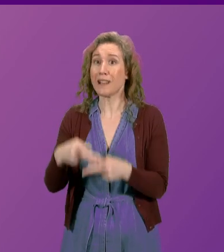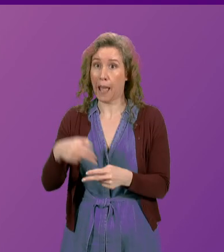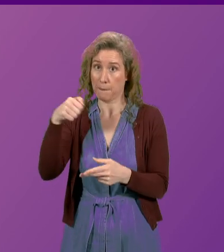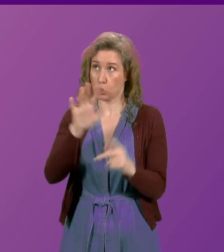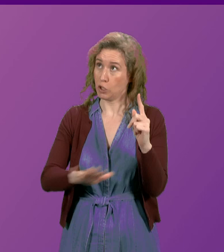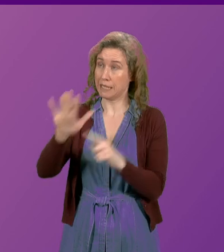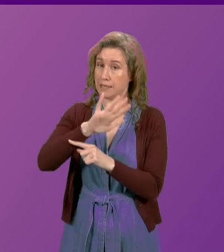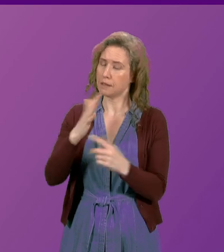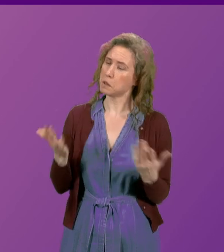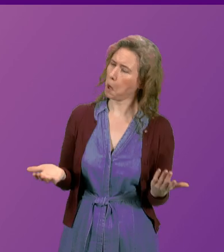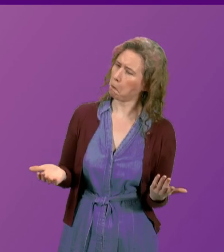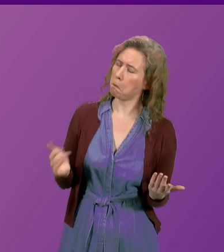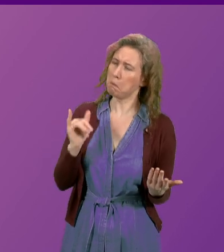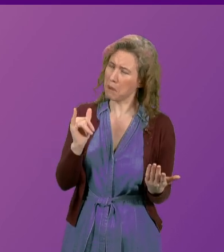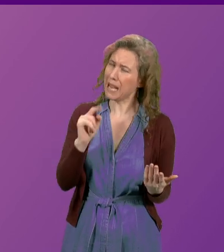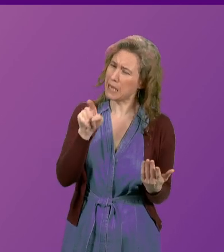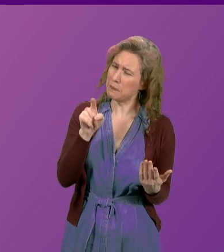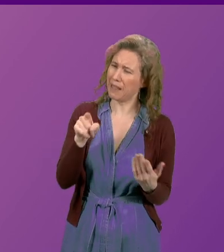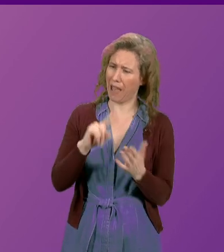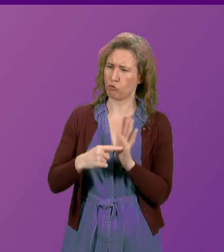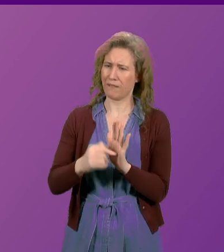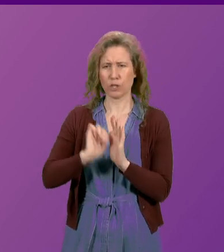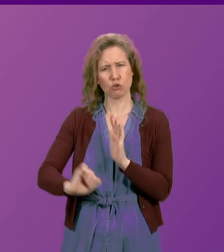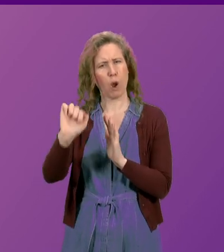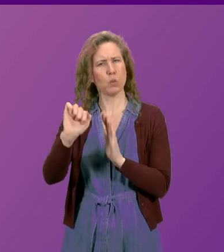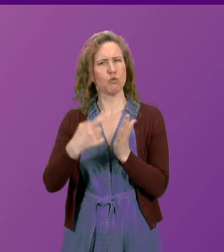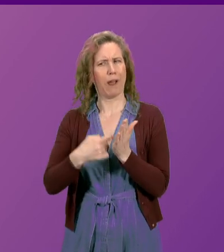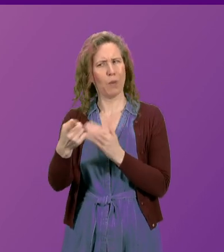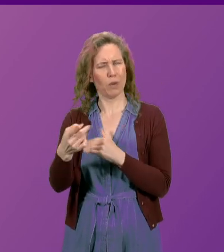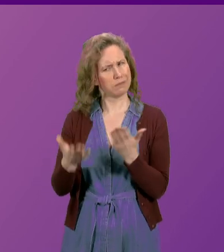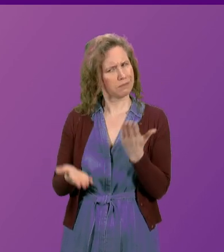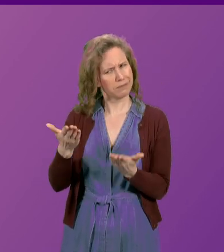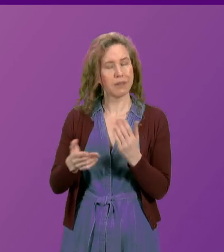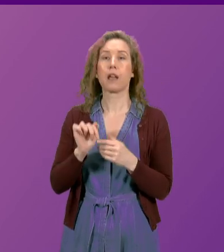so perhaps he should reflect on his own record, because the reality is